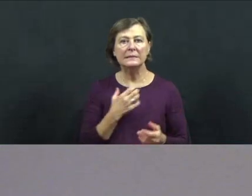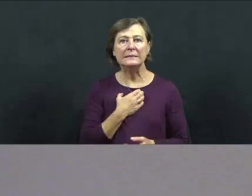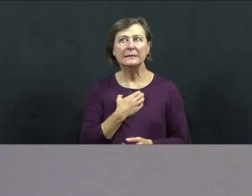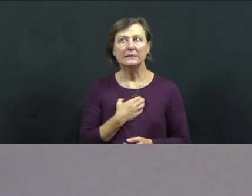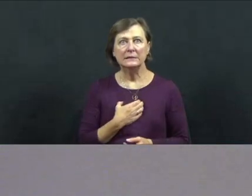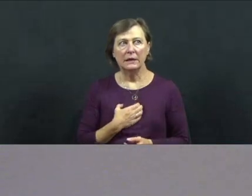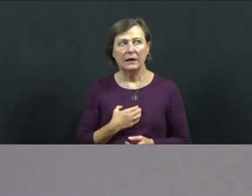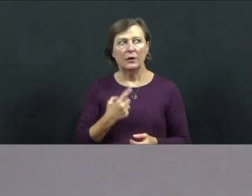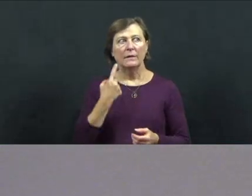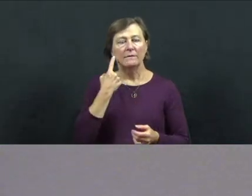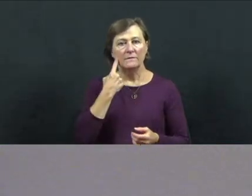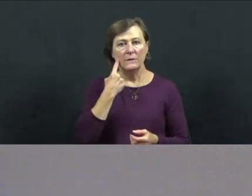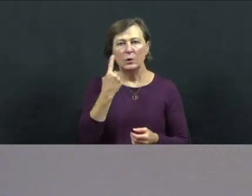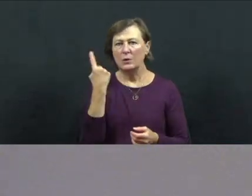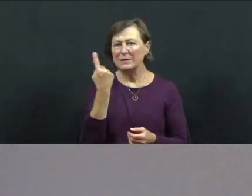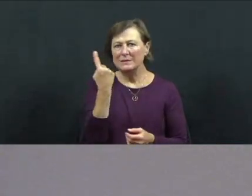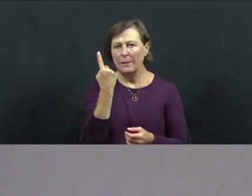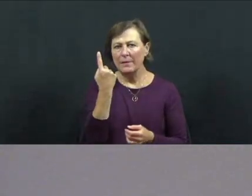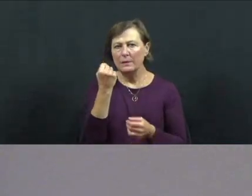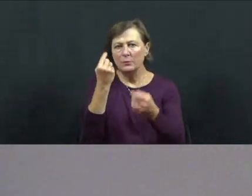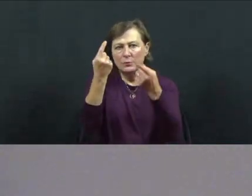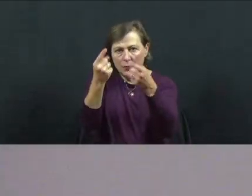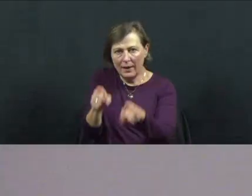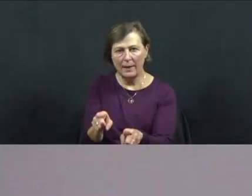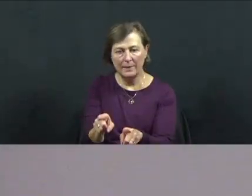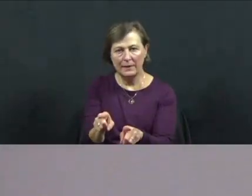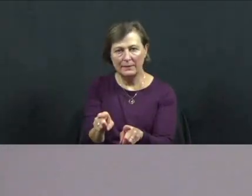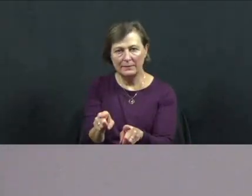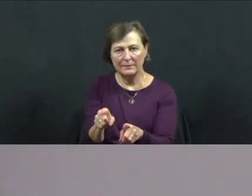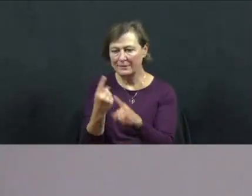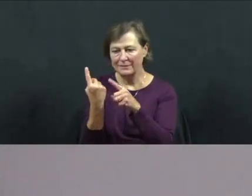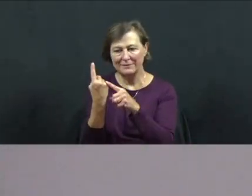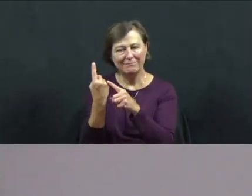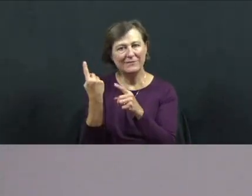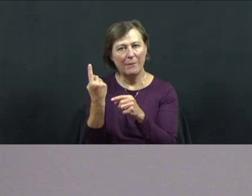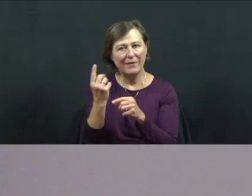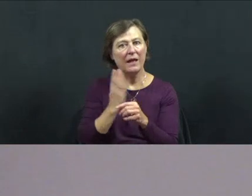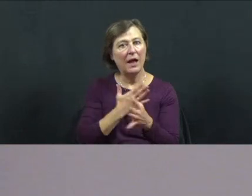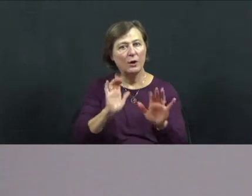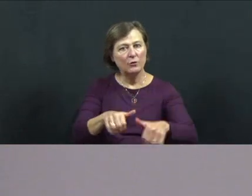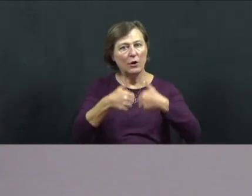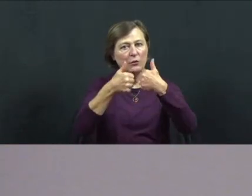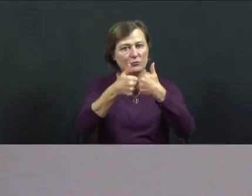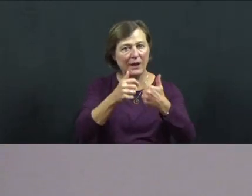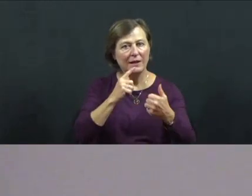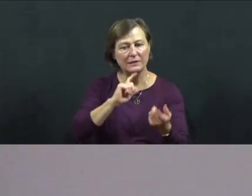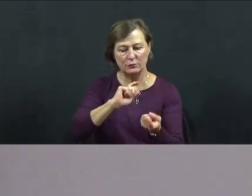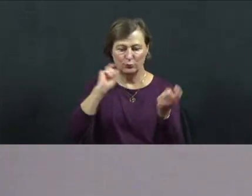for a certain thing to happen. Our challenge is to turn hope as a